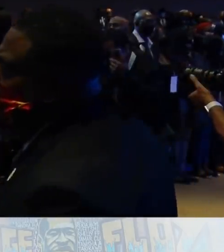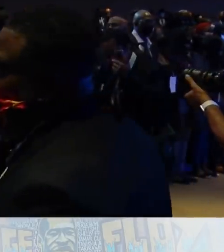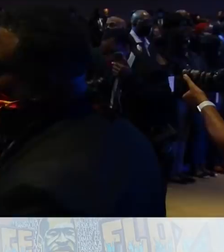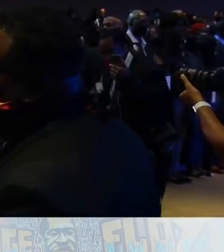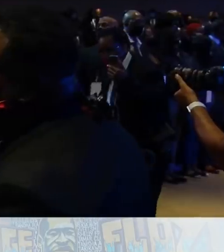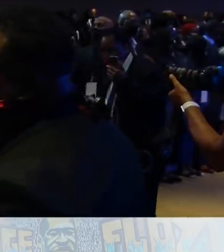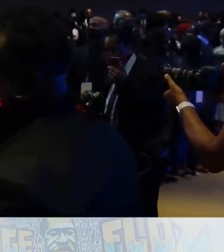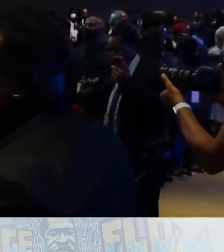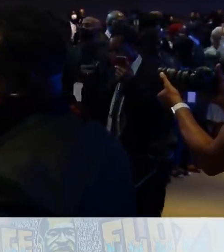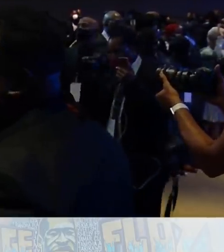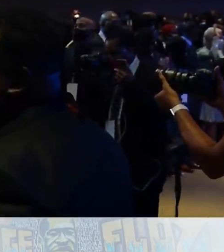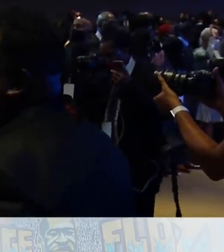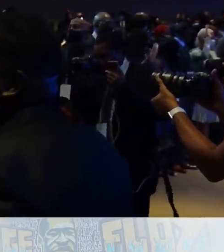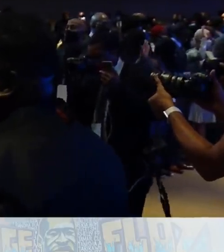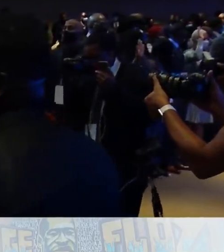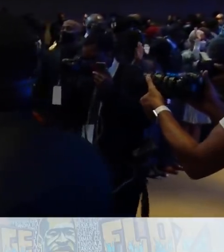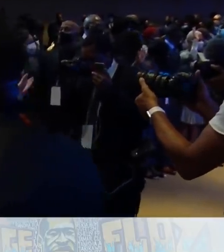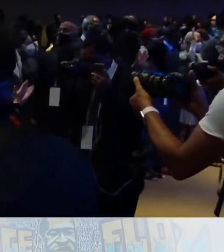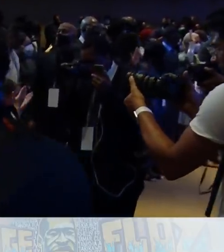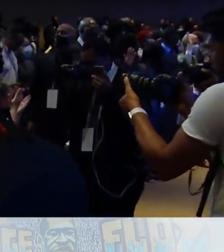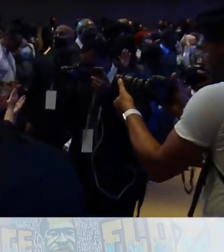THE STRENGTH OF MY LIFE